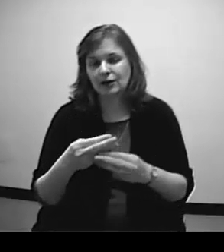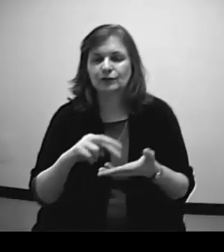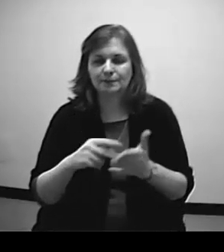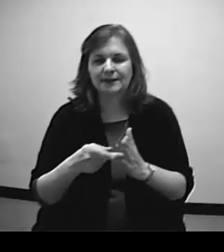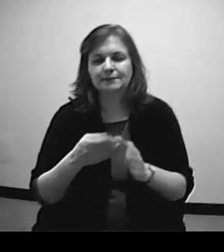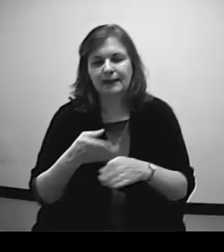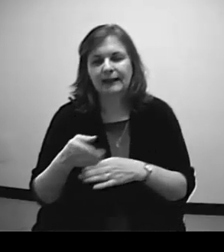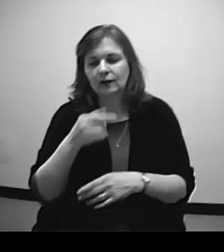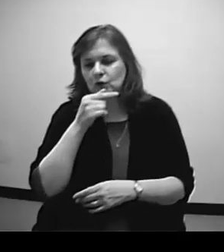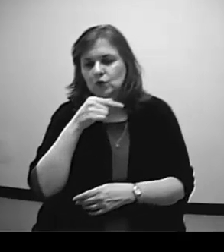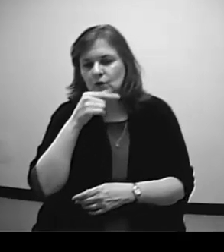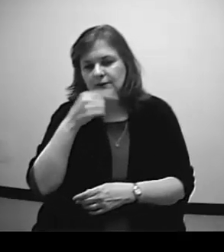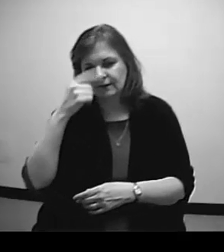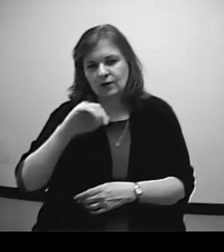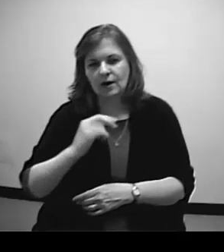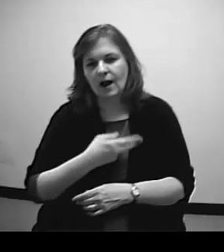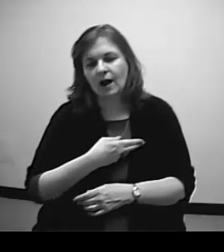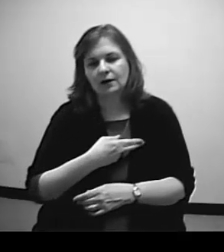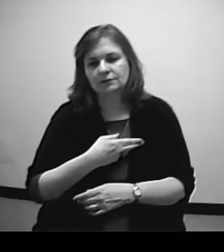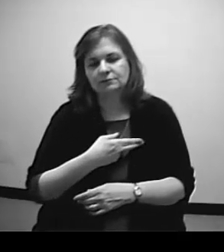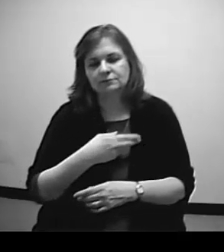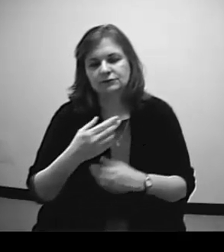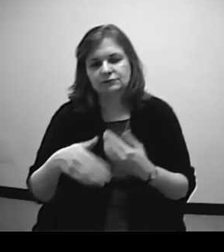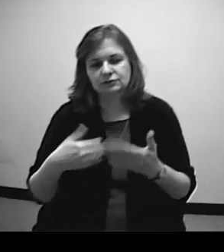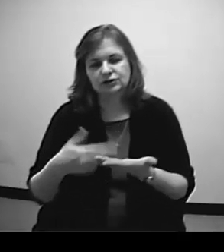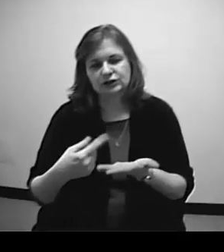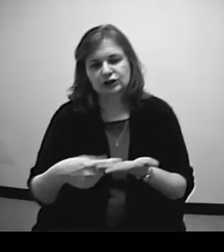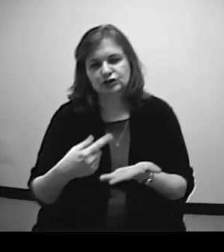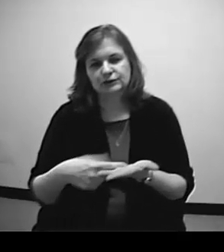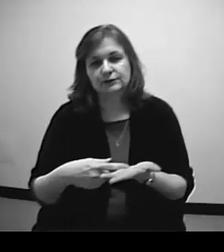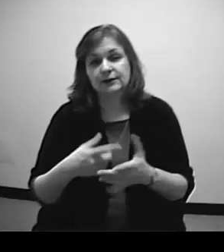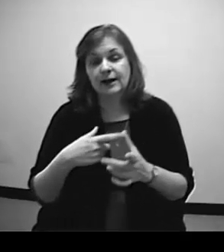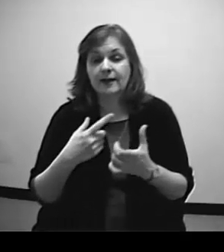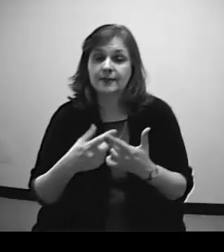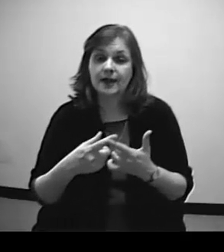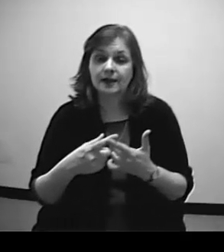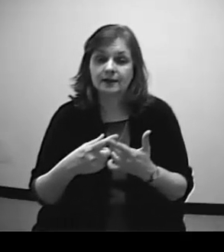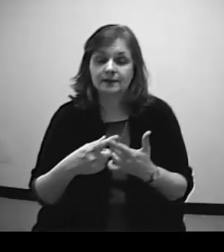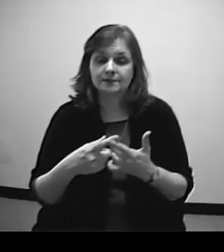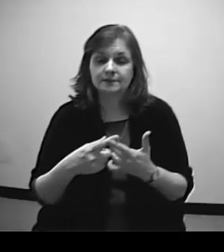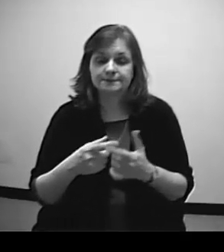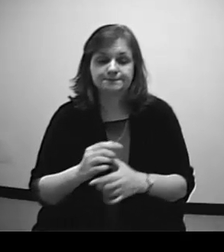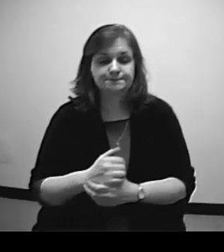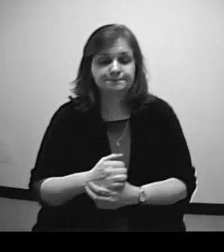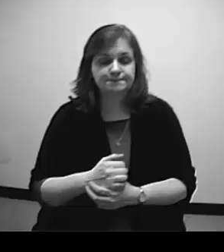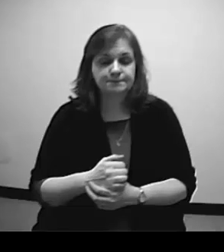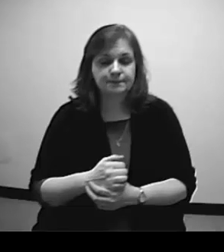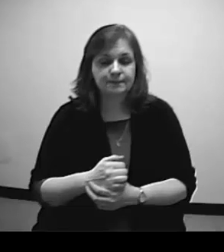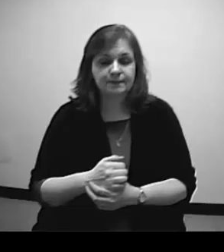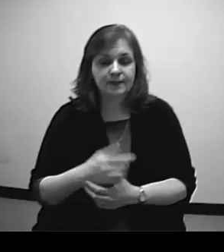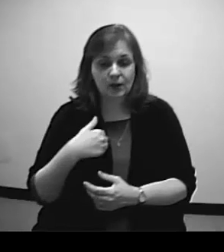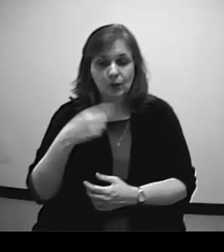we talk about glucose -- and then they are going to release oxygen